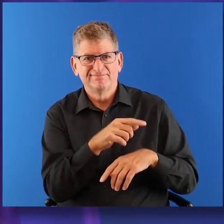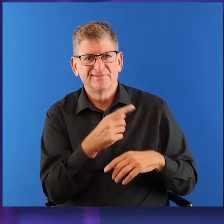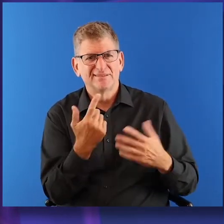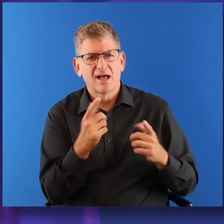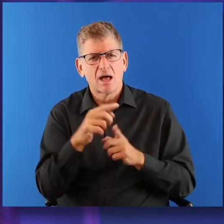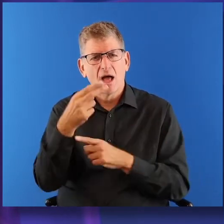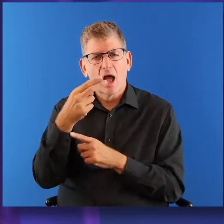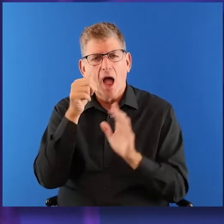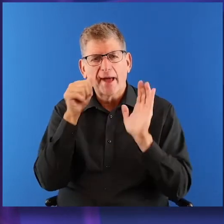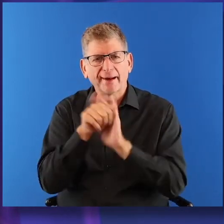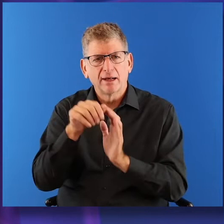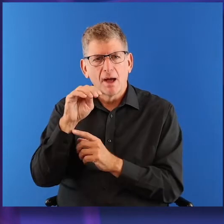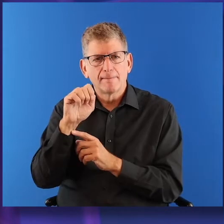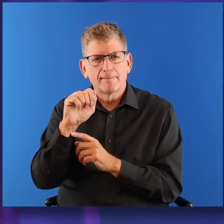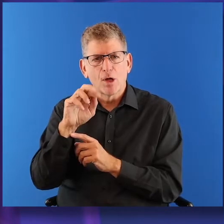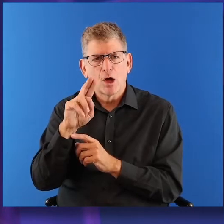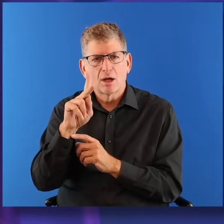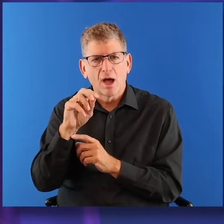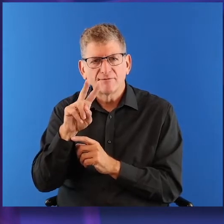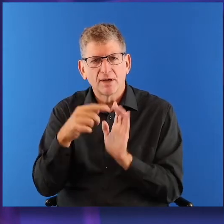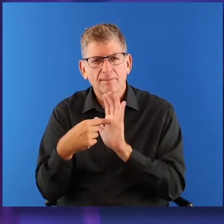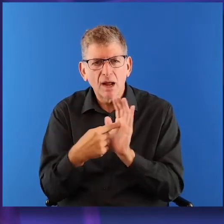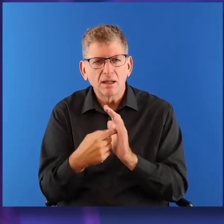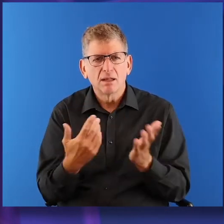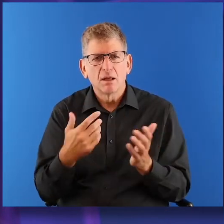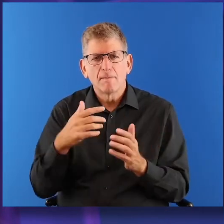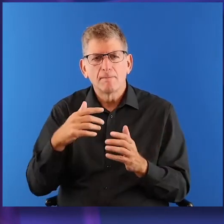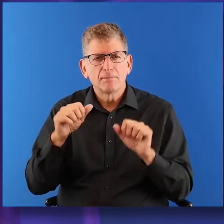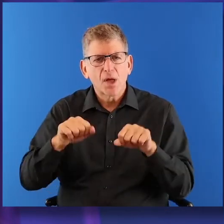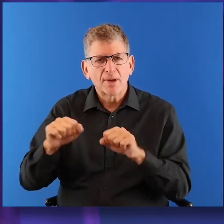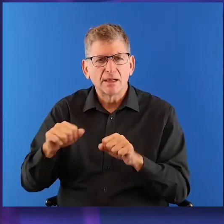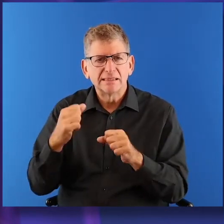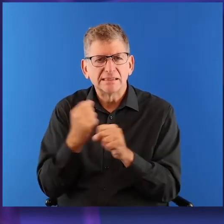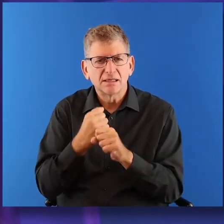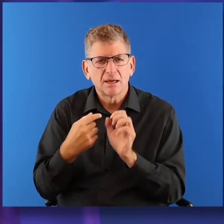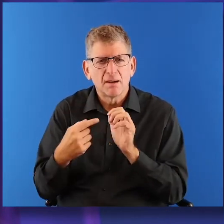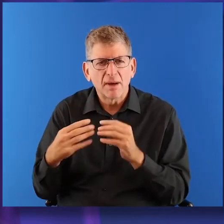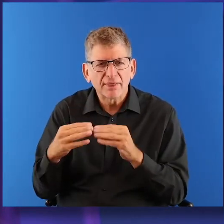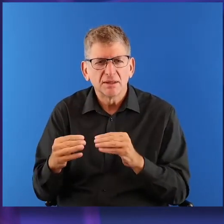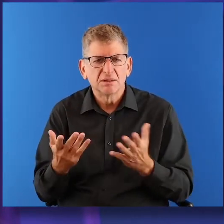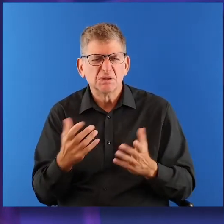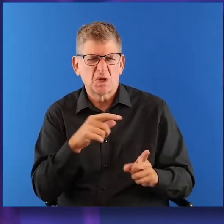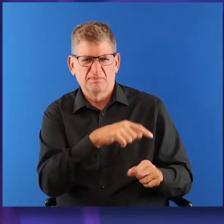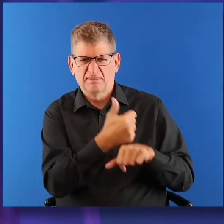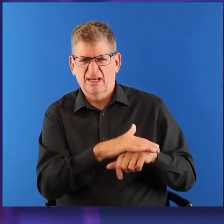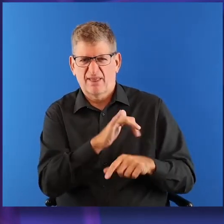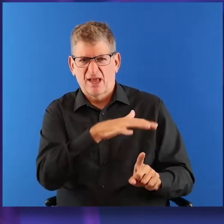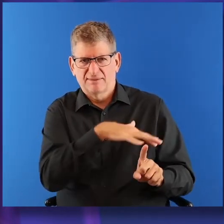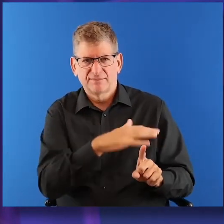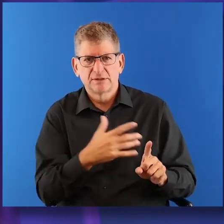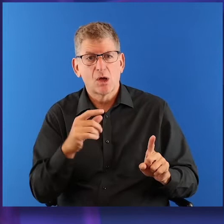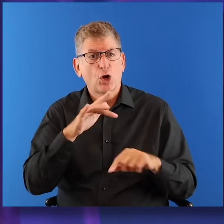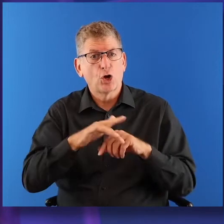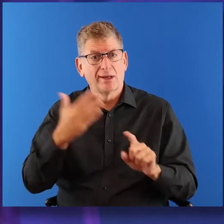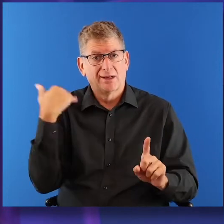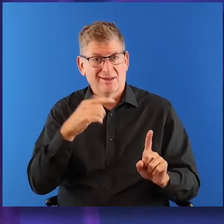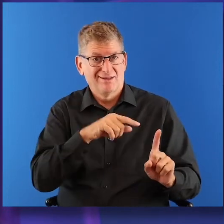Hidden Markov Models and probabilistic statistical methods. The question in those early days for us is how do we survive the dark age?